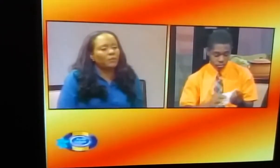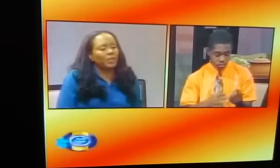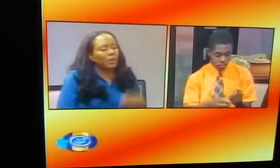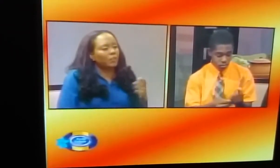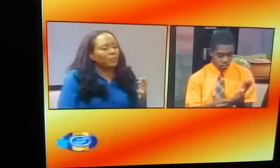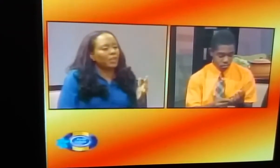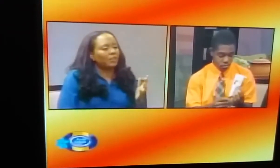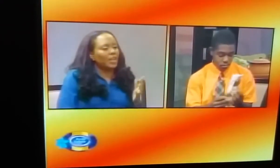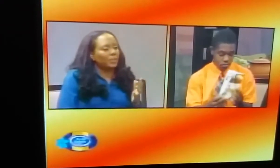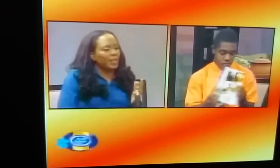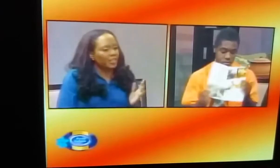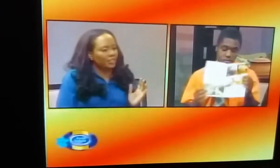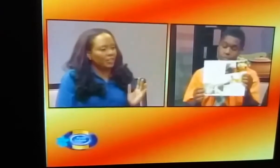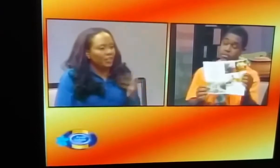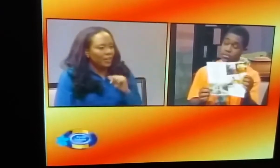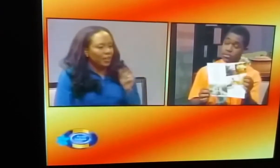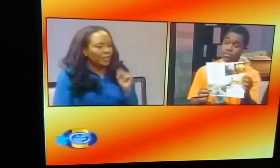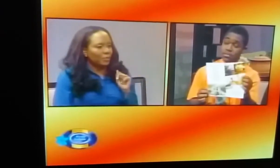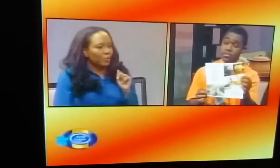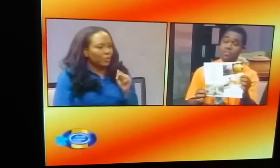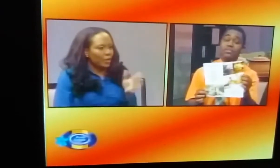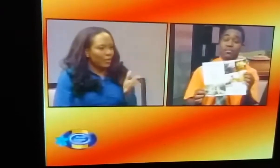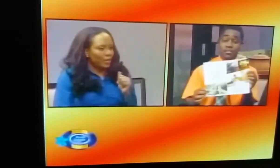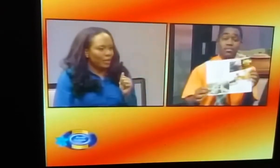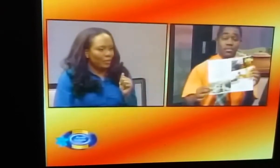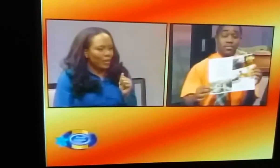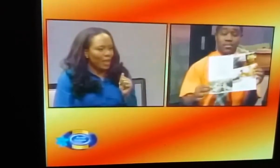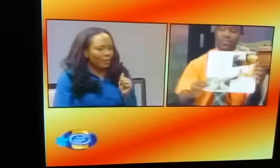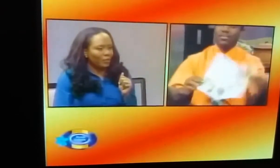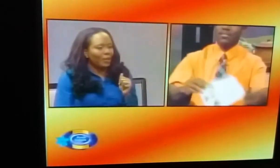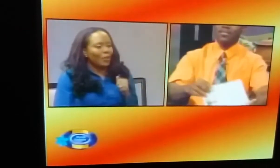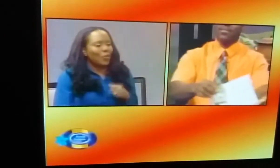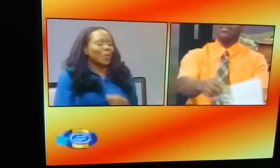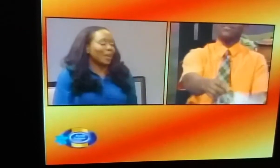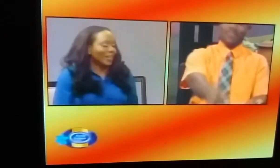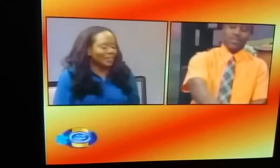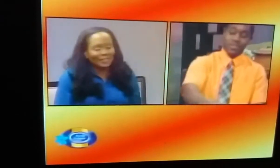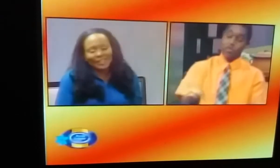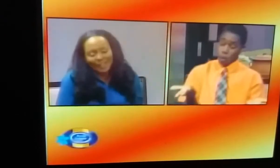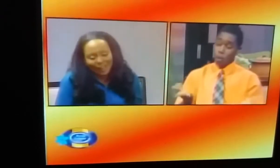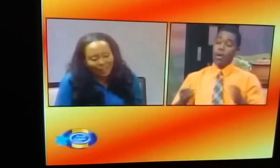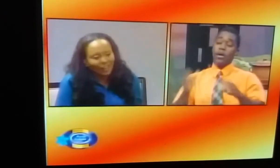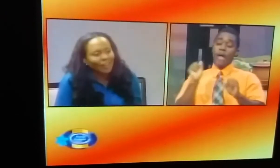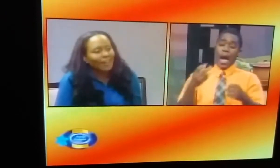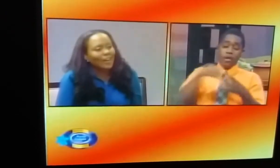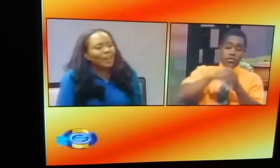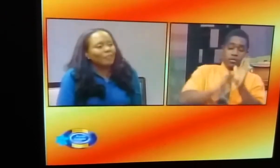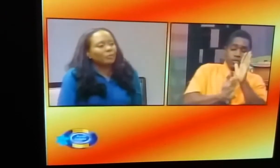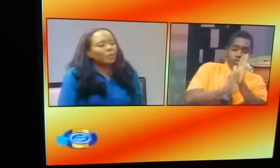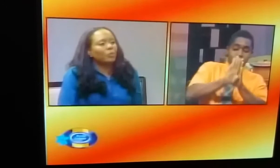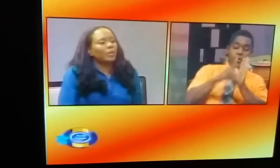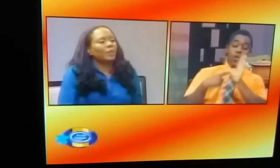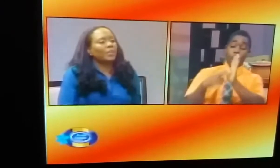videography for graduations here's a brochure that we rarely have weddings the more that we